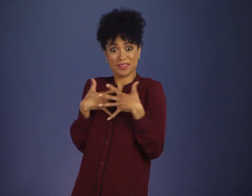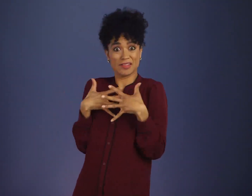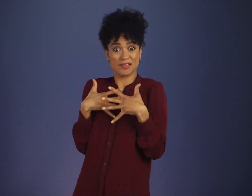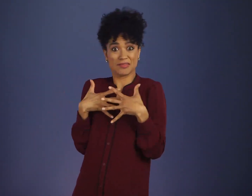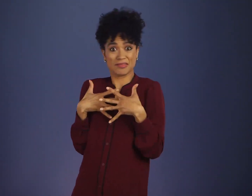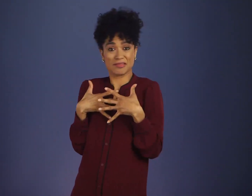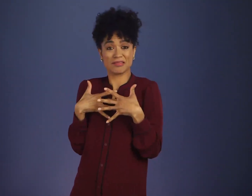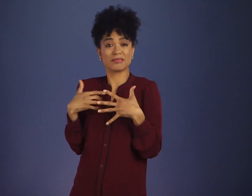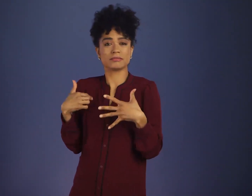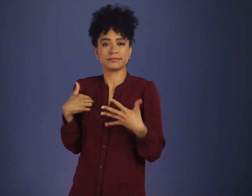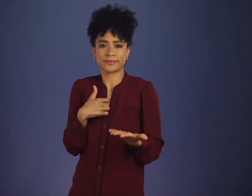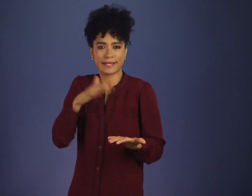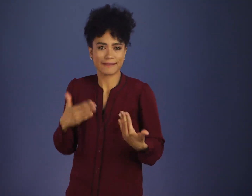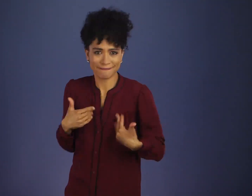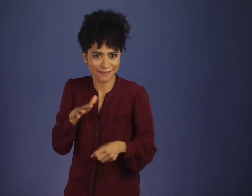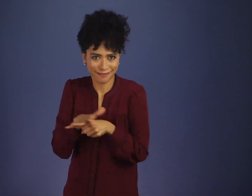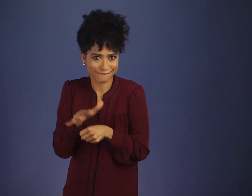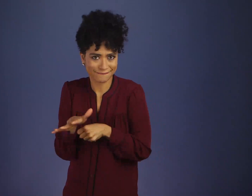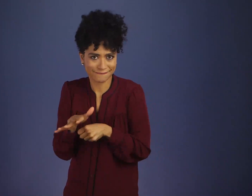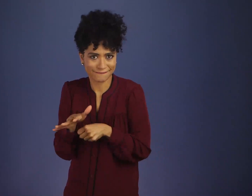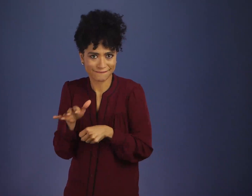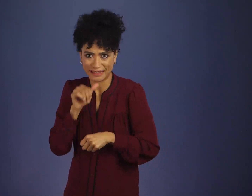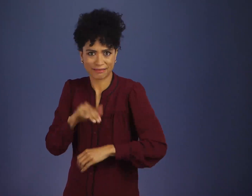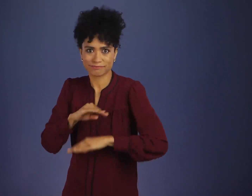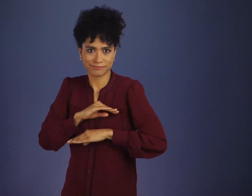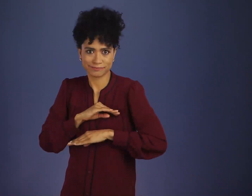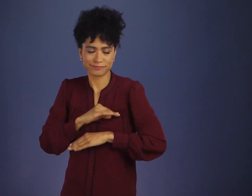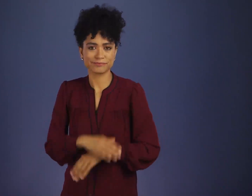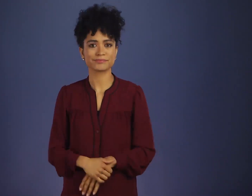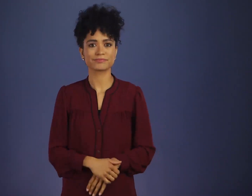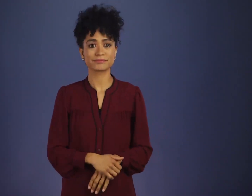And with genuine alarm at the prospect of work, we stay lazy.